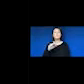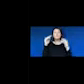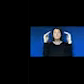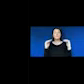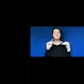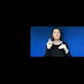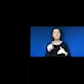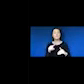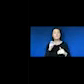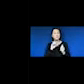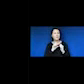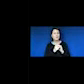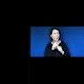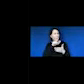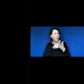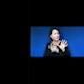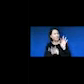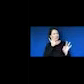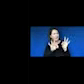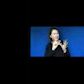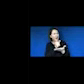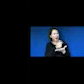to know one of the job seekers? Yes.